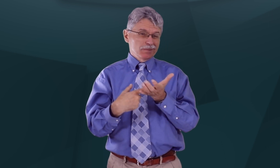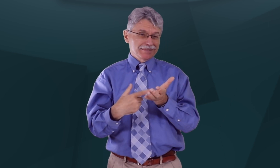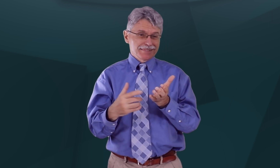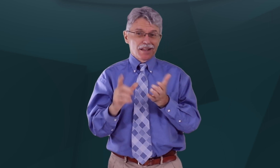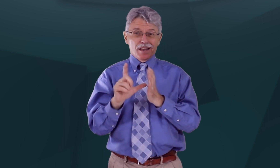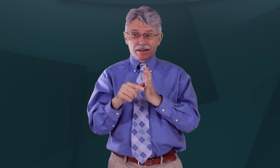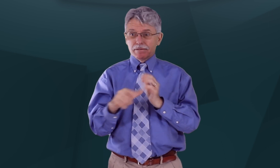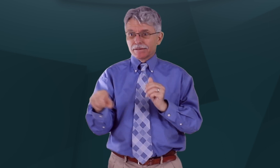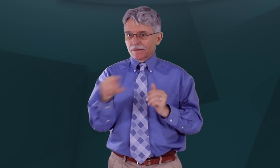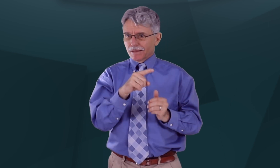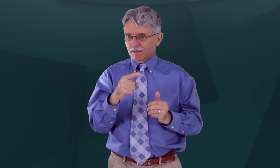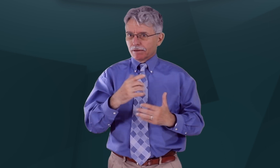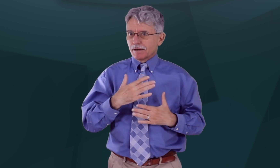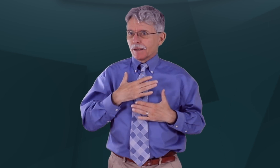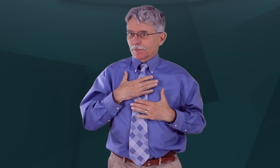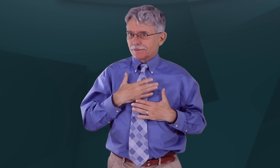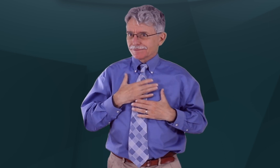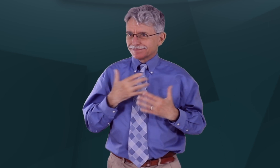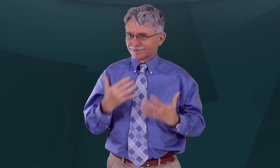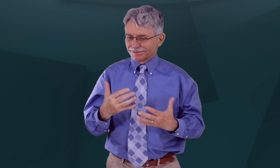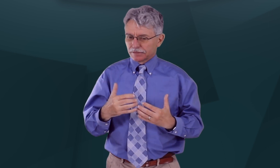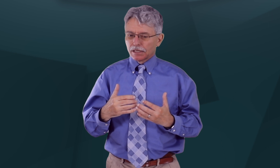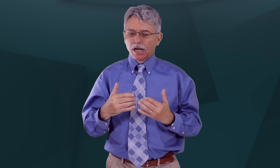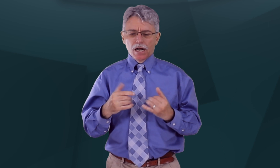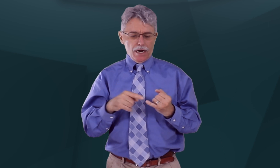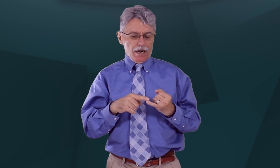as we discuss later on, you know, they're happy.